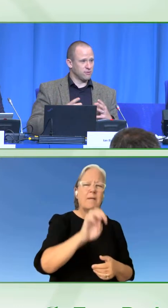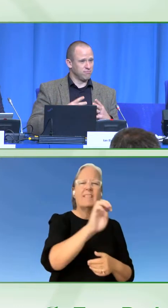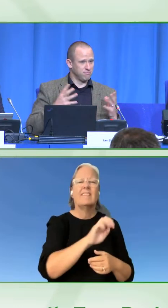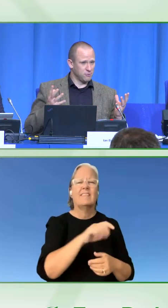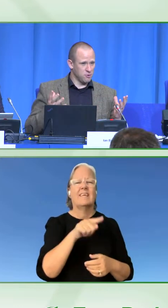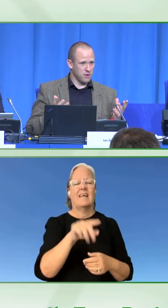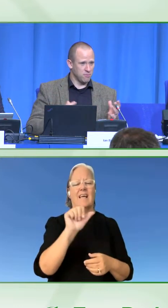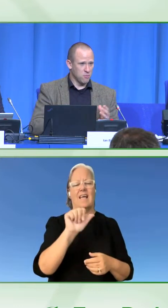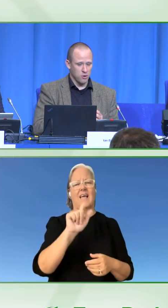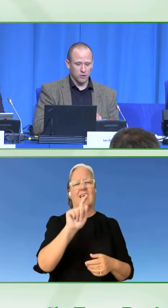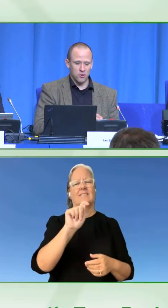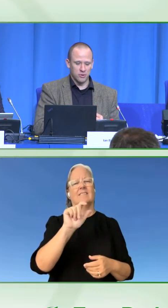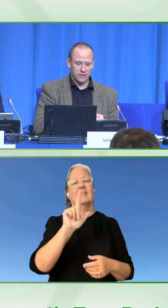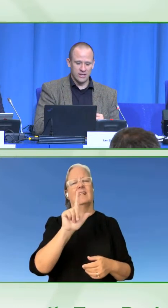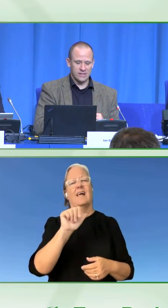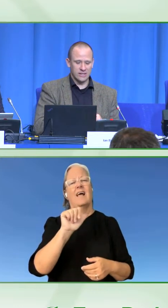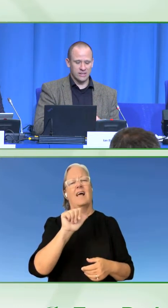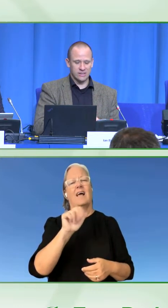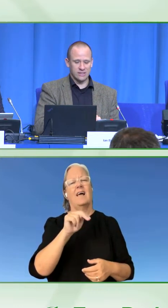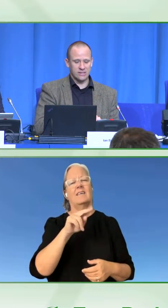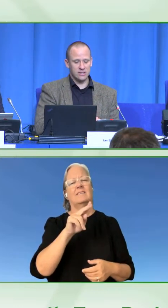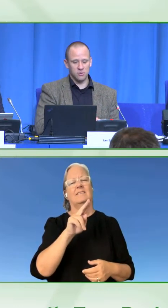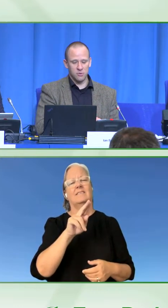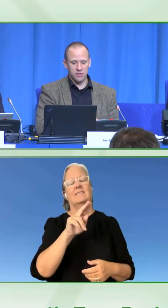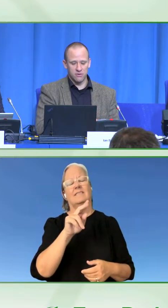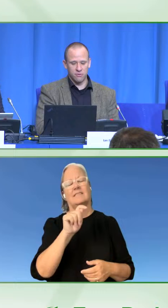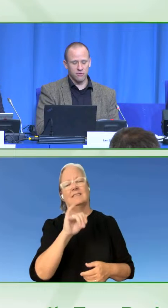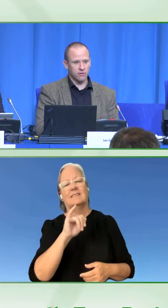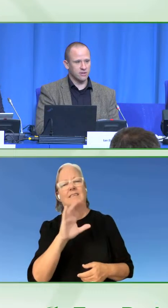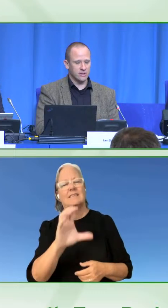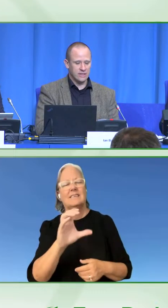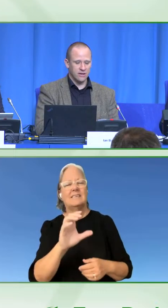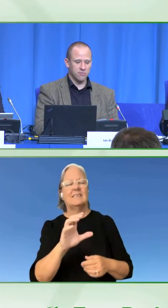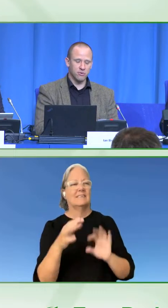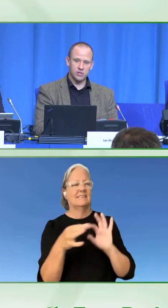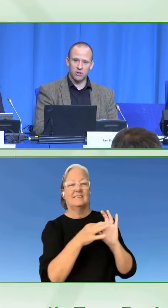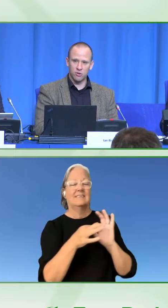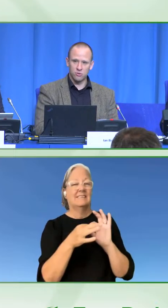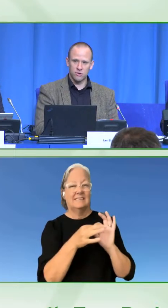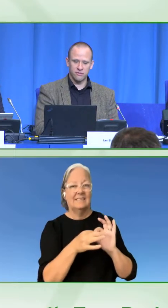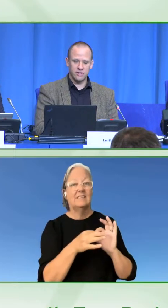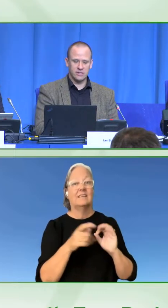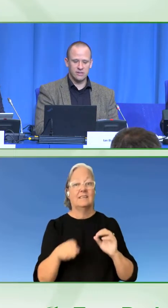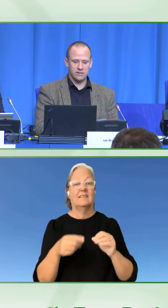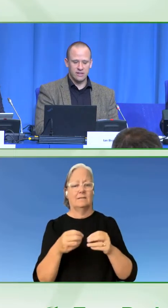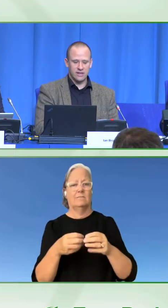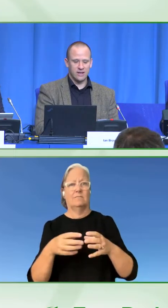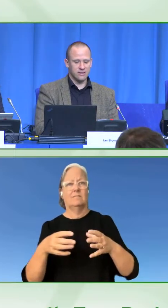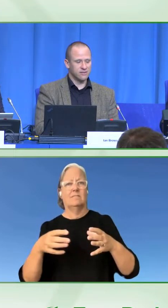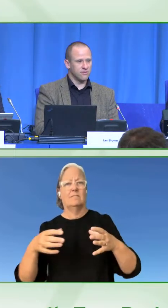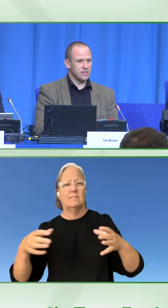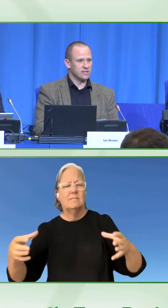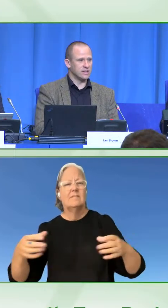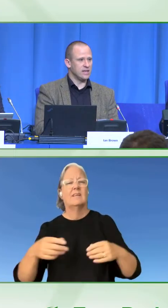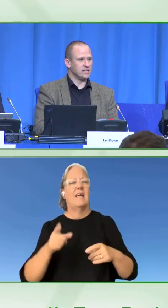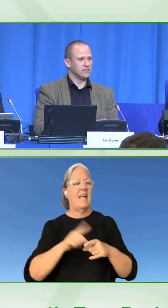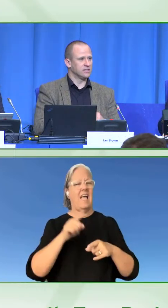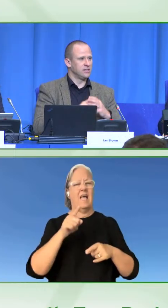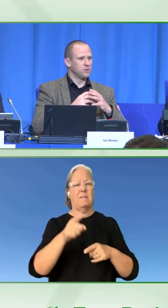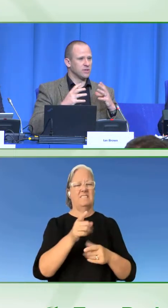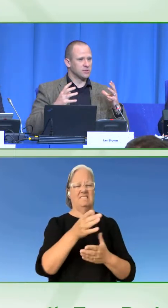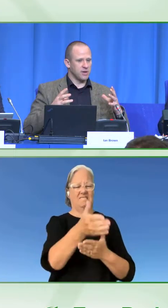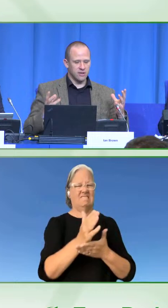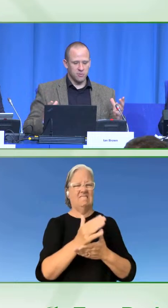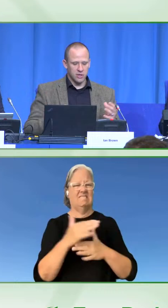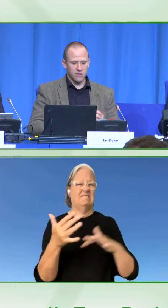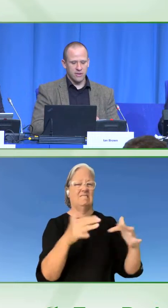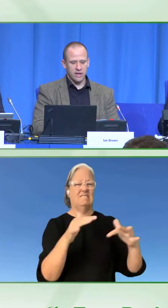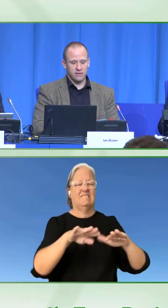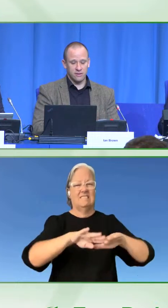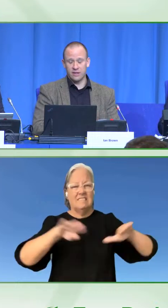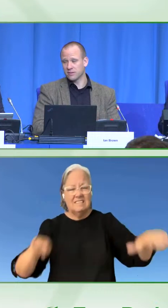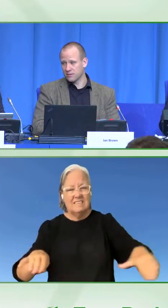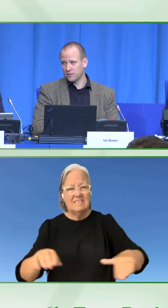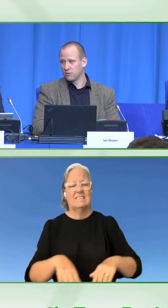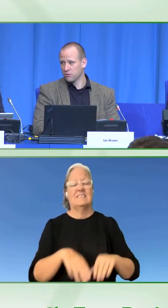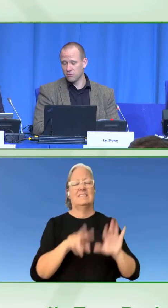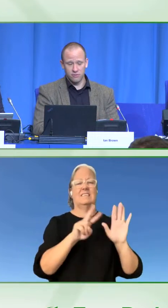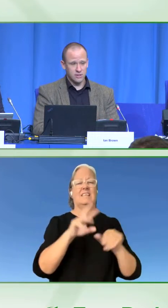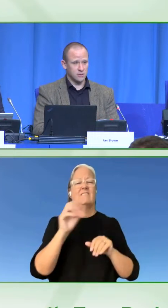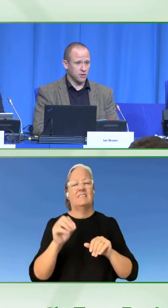Thank you for showing us how the Toyota Mobility